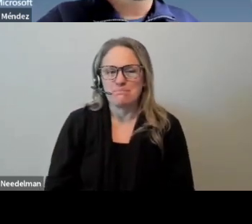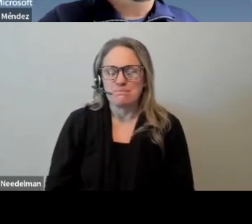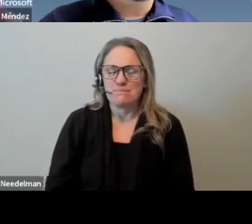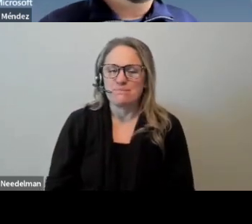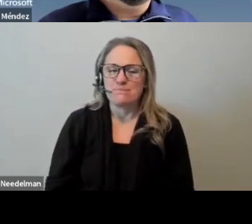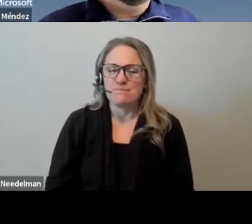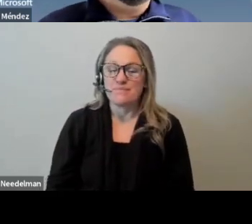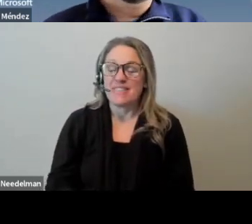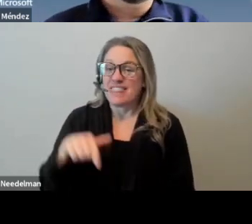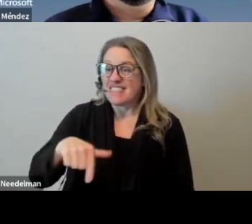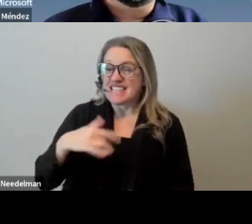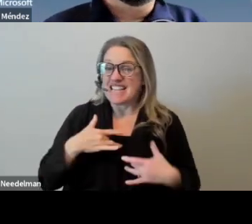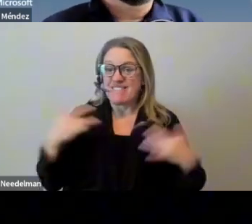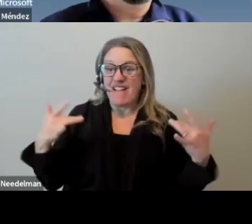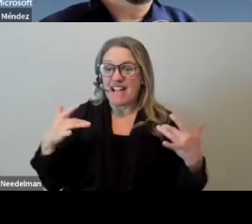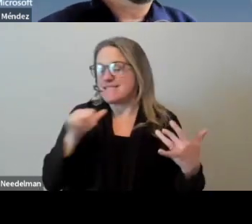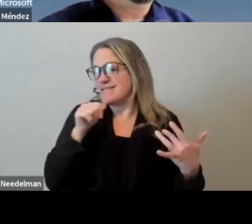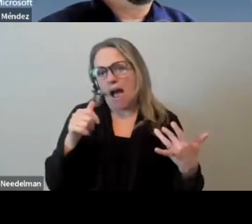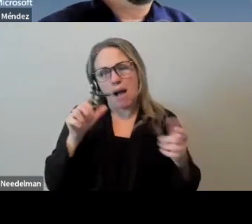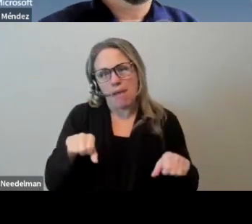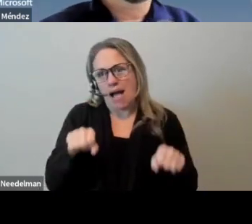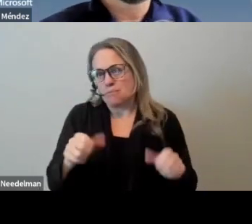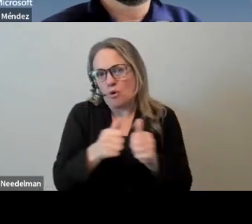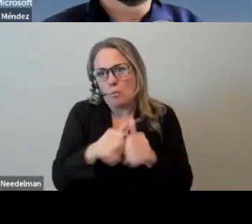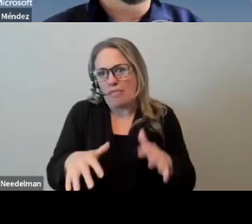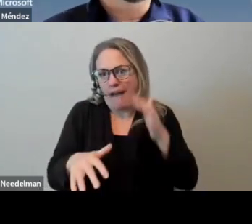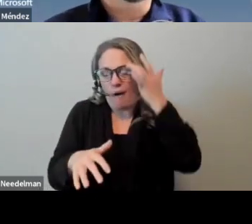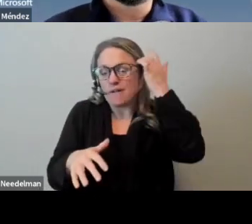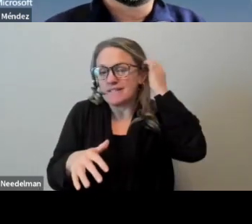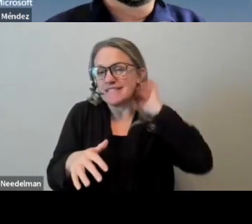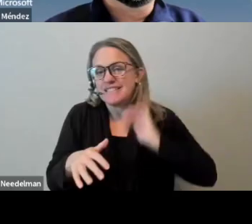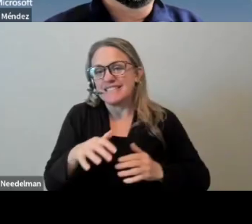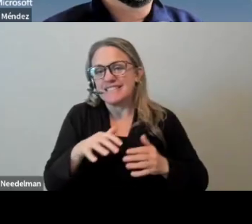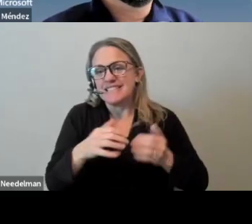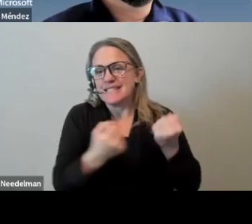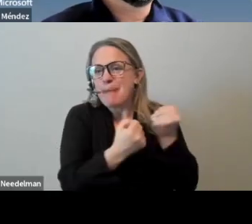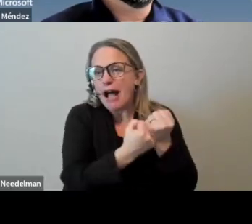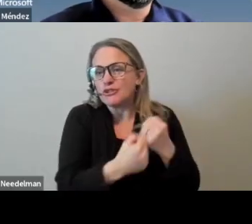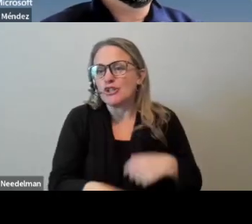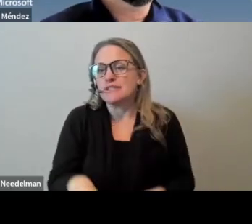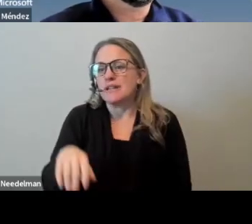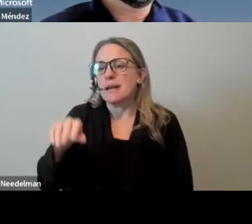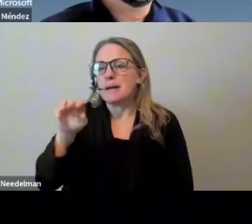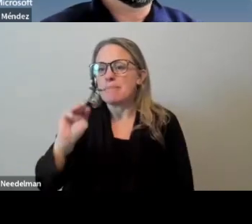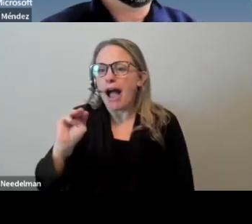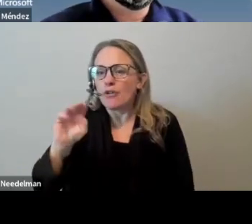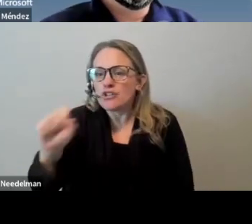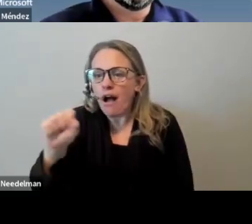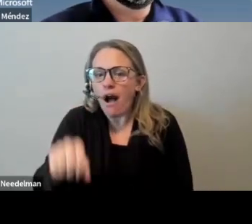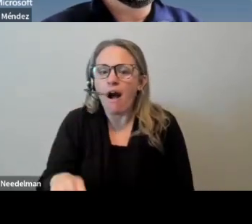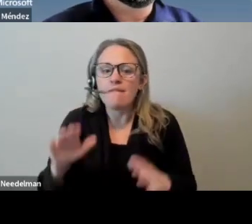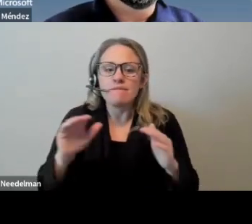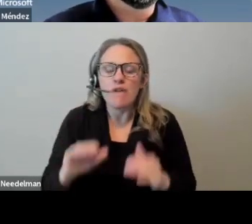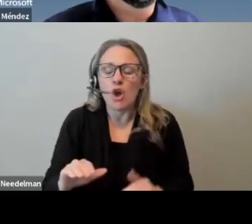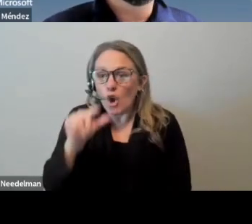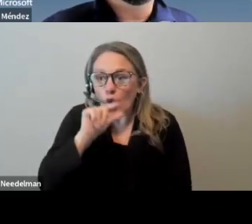This event wouldn't have been possible without our sponsors. So thank you to Microsoft, Google, salesforce, ADP,